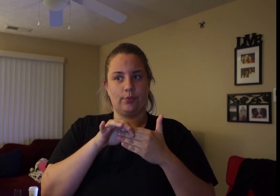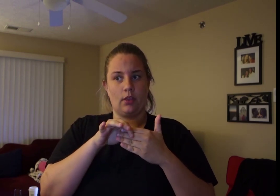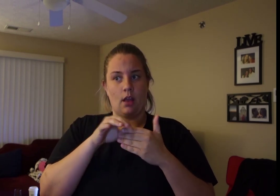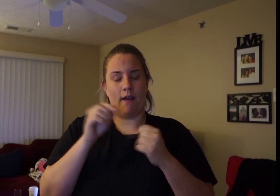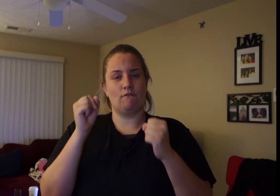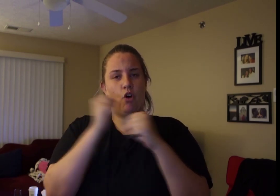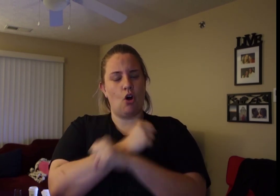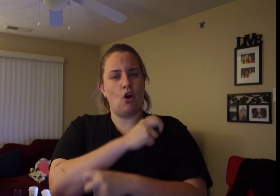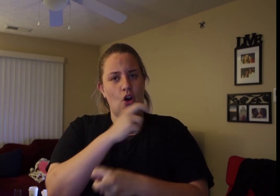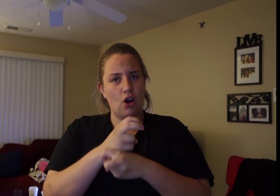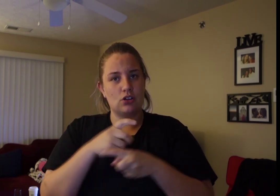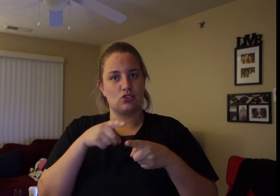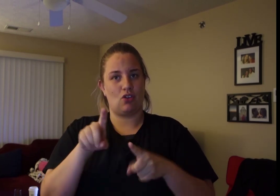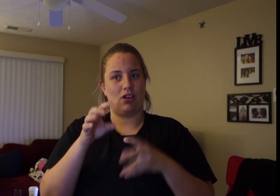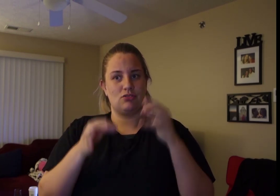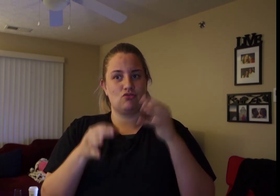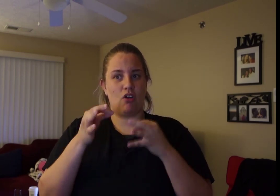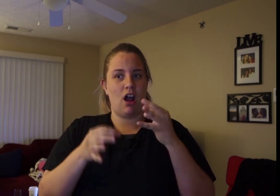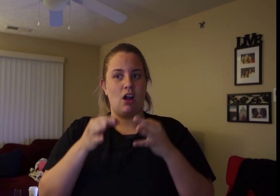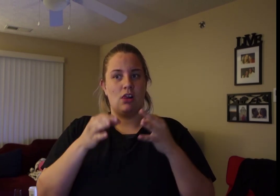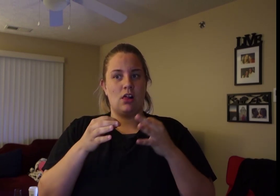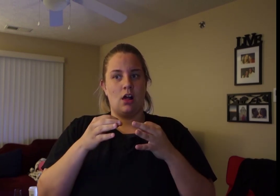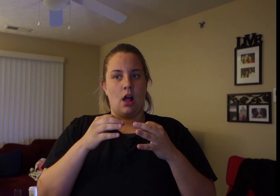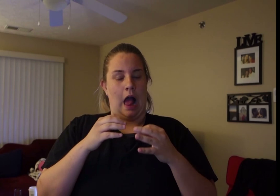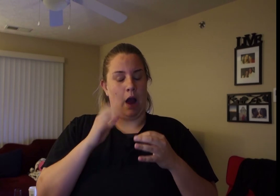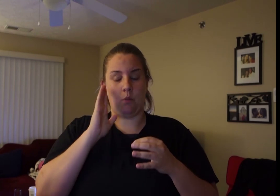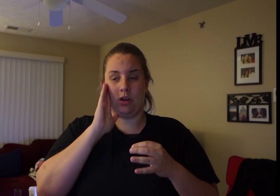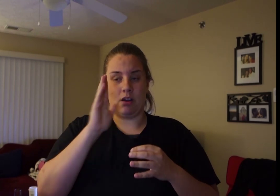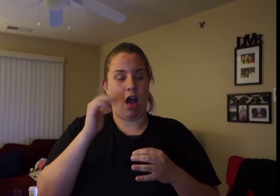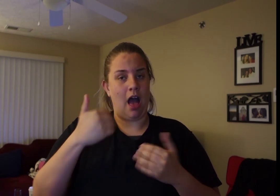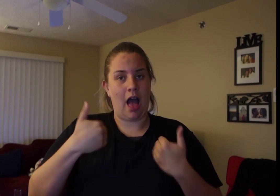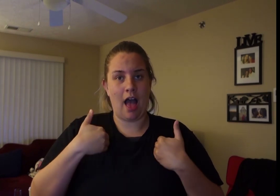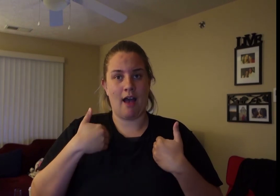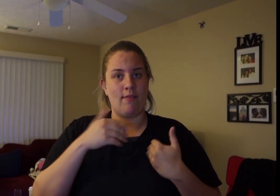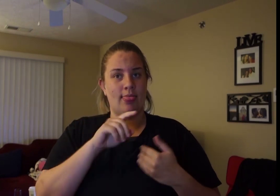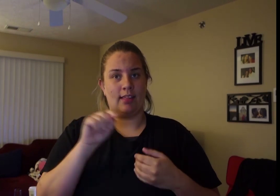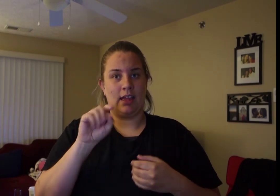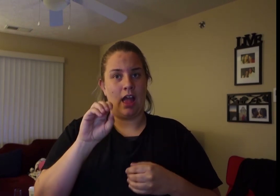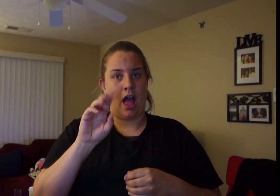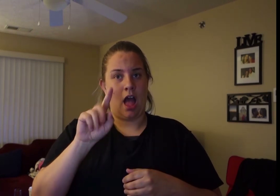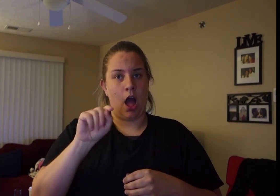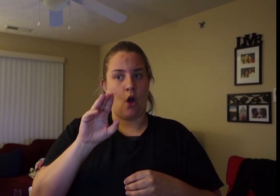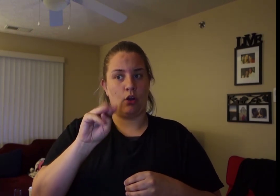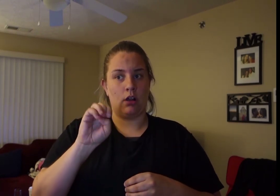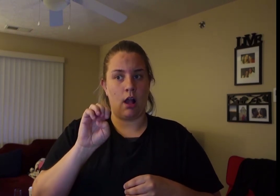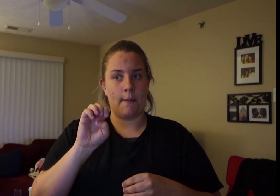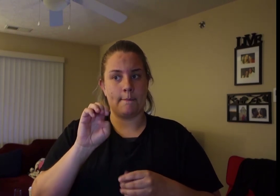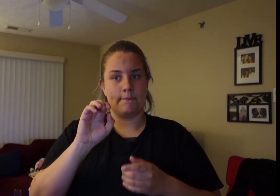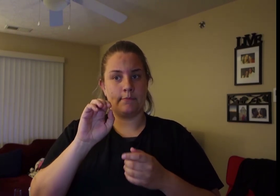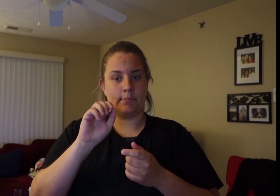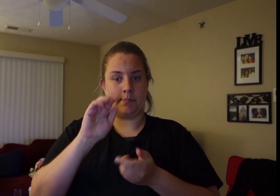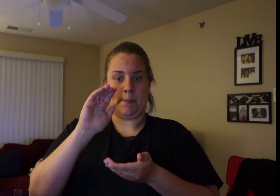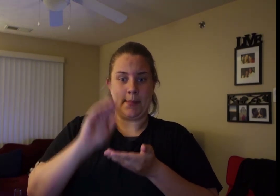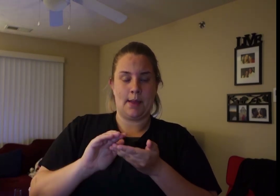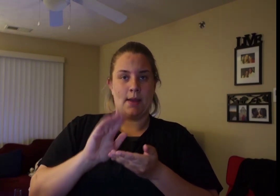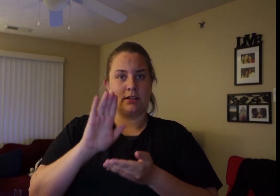I fought hard during this trial and will not have the outcome minimized